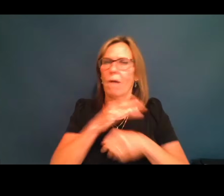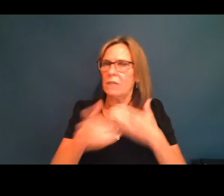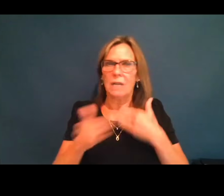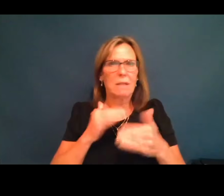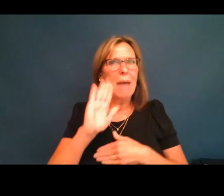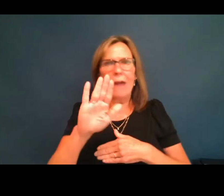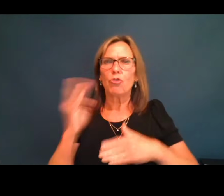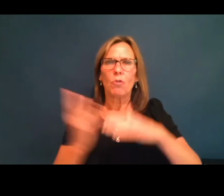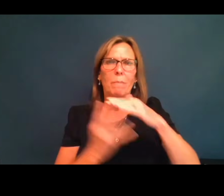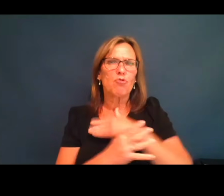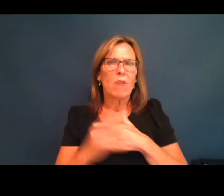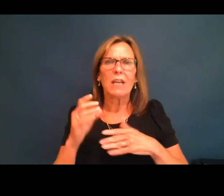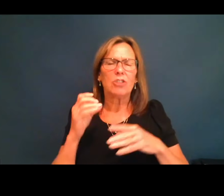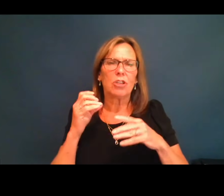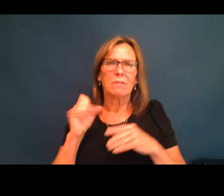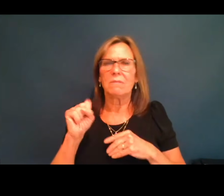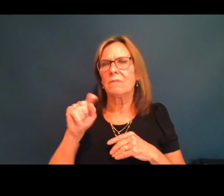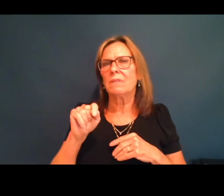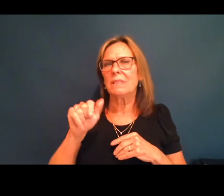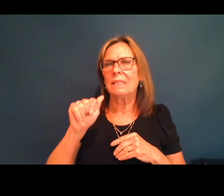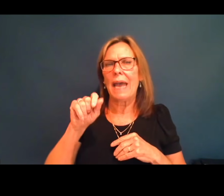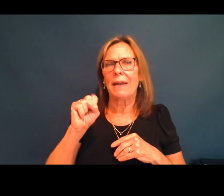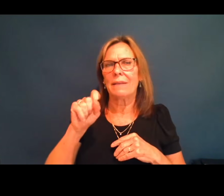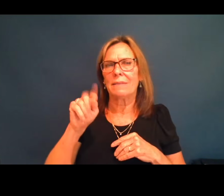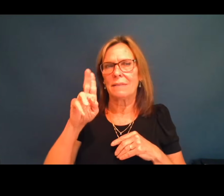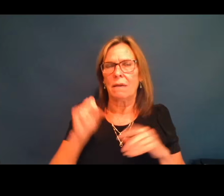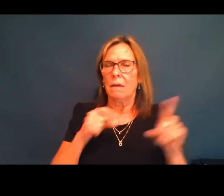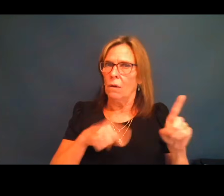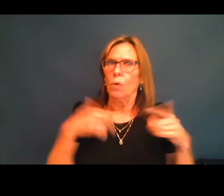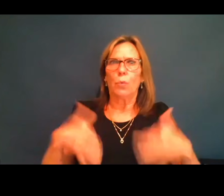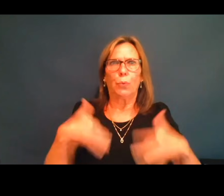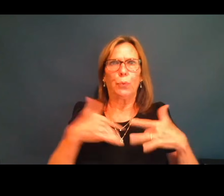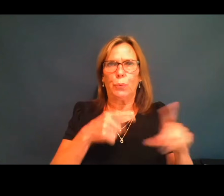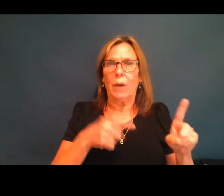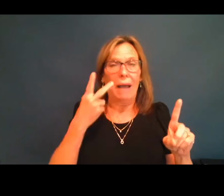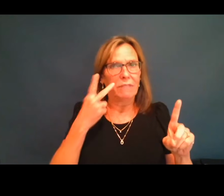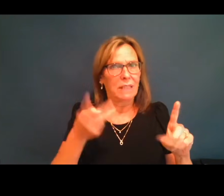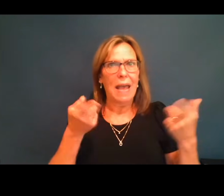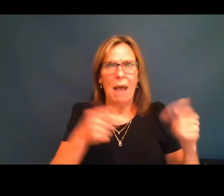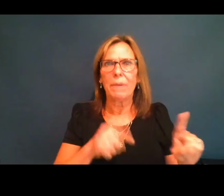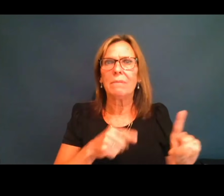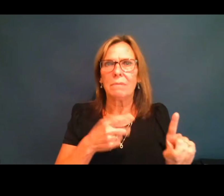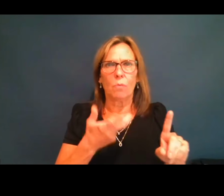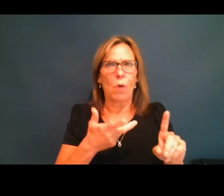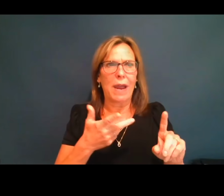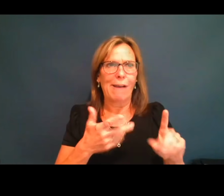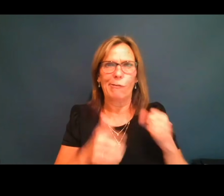We've seen cases where there's a chilling effect, more so in employment or housing but it can be in